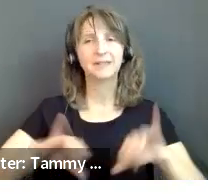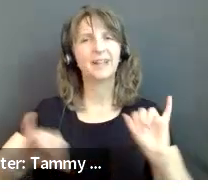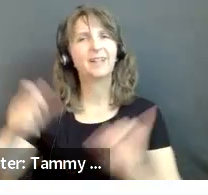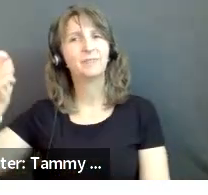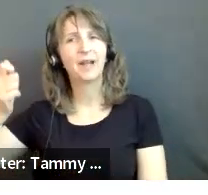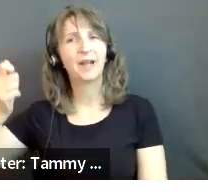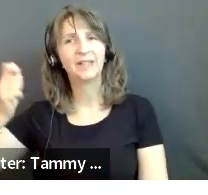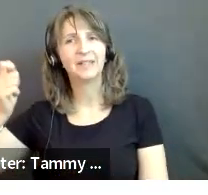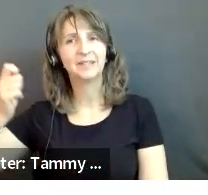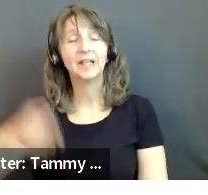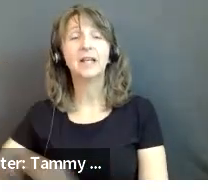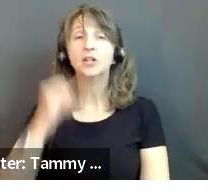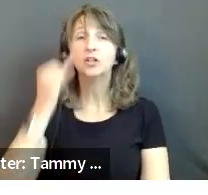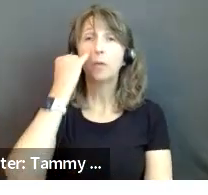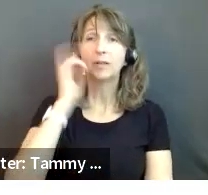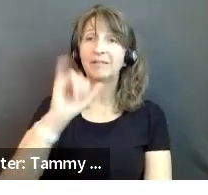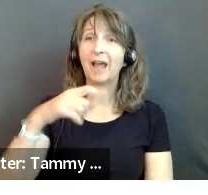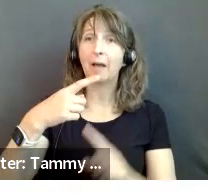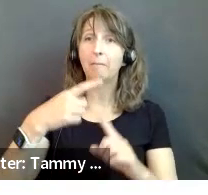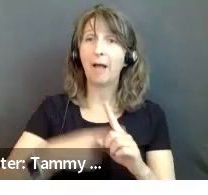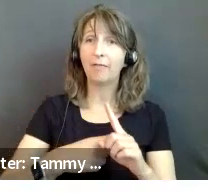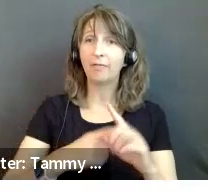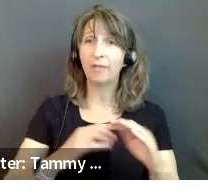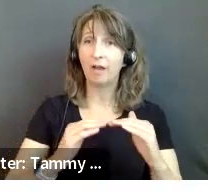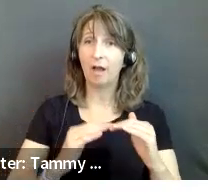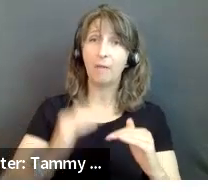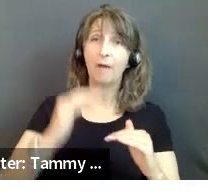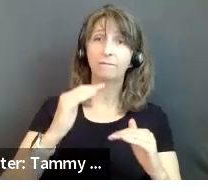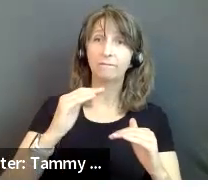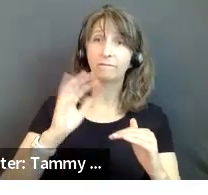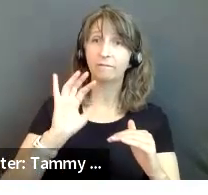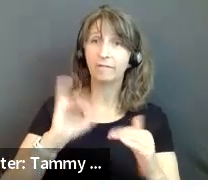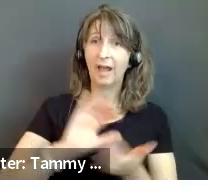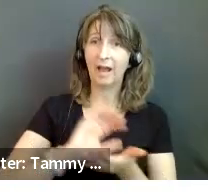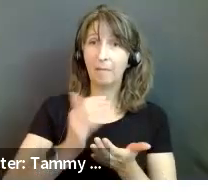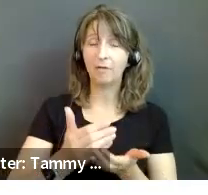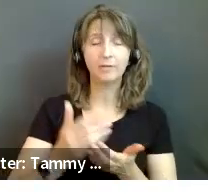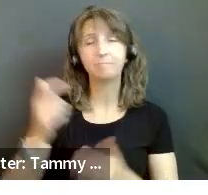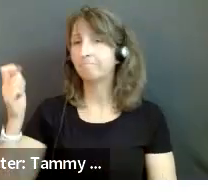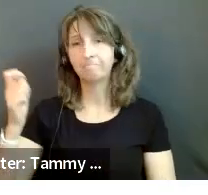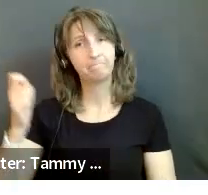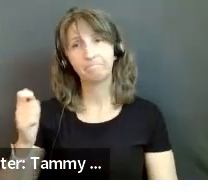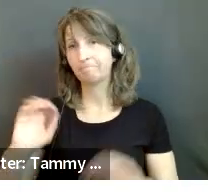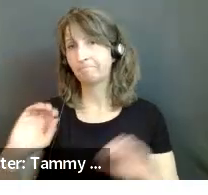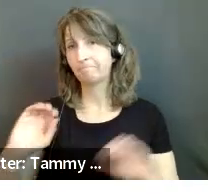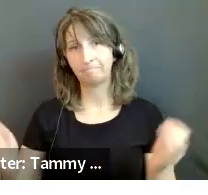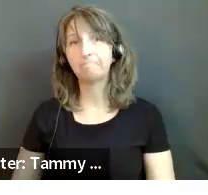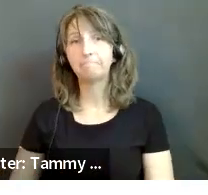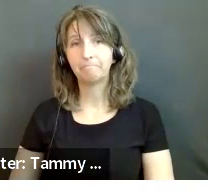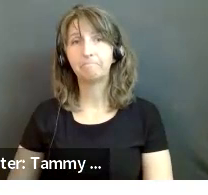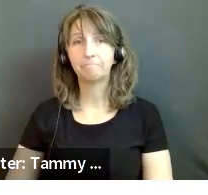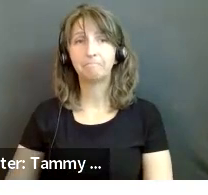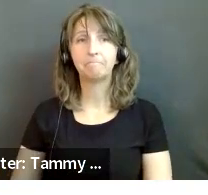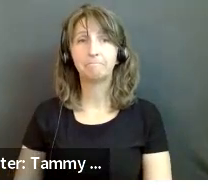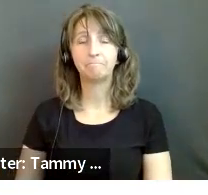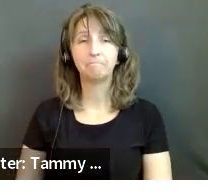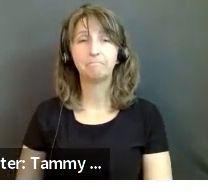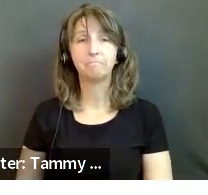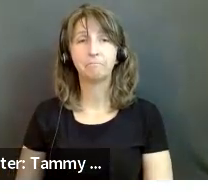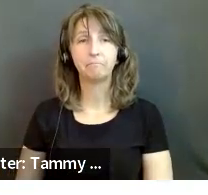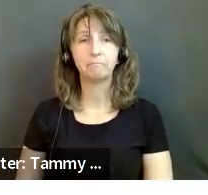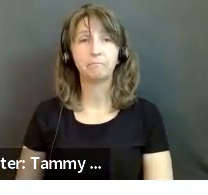If you're above, then you would not be do that benefit.